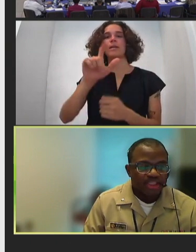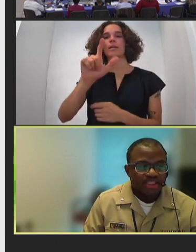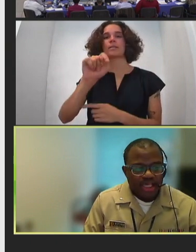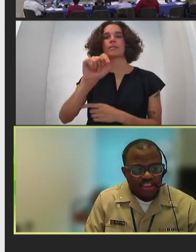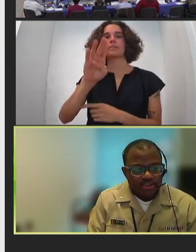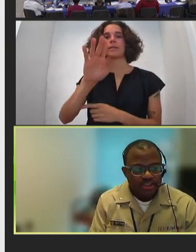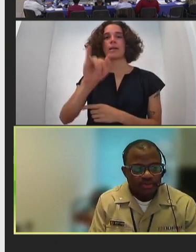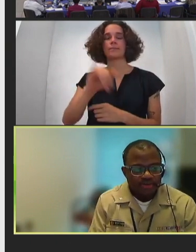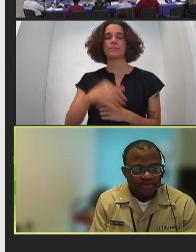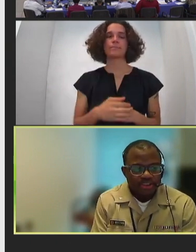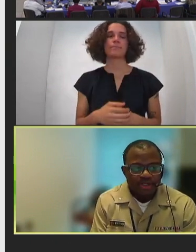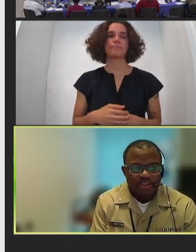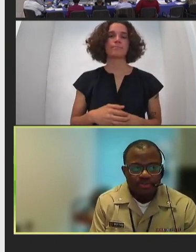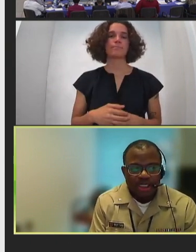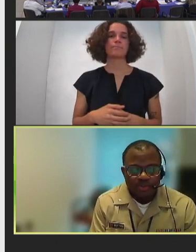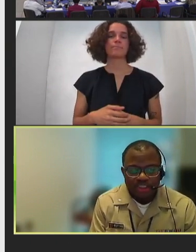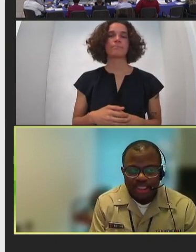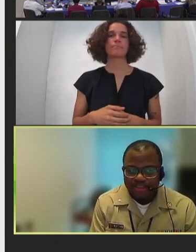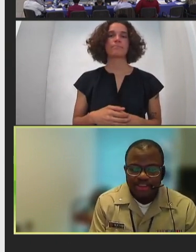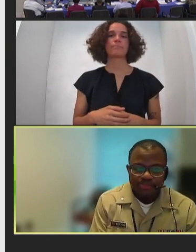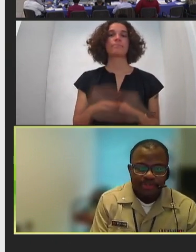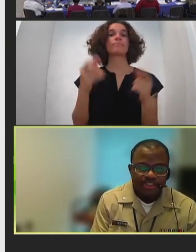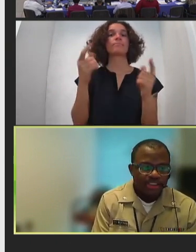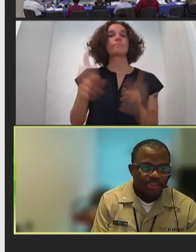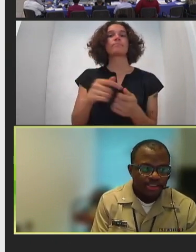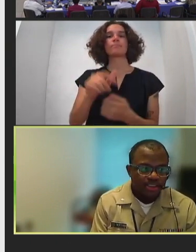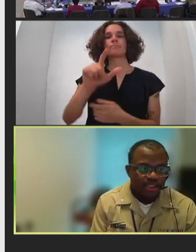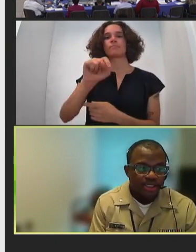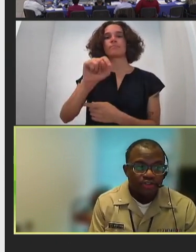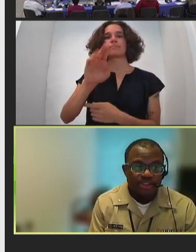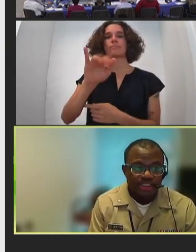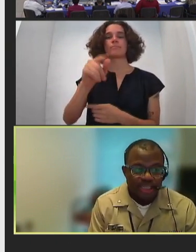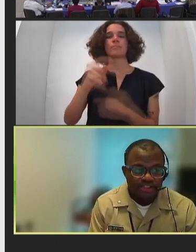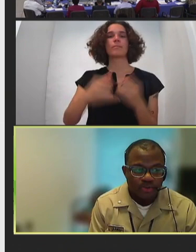The last -- the prevalence of LTBI was last assessed by CDC during the National